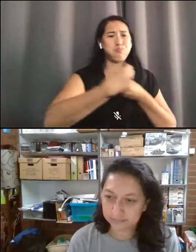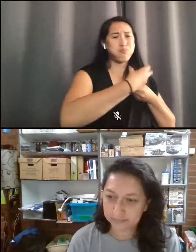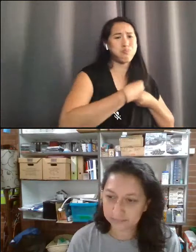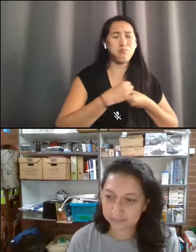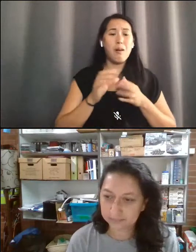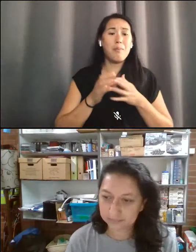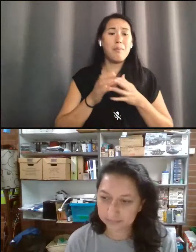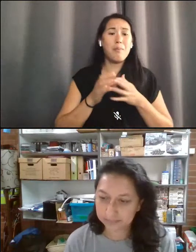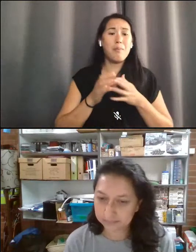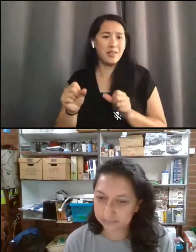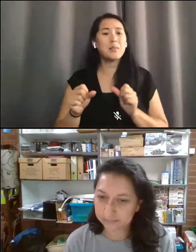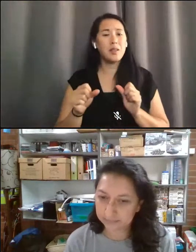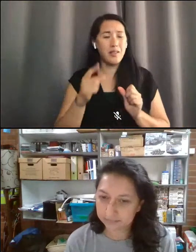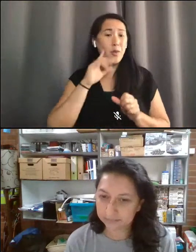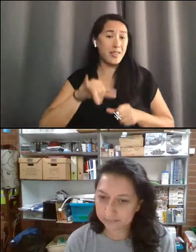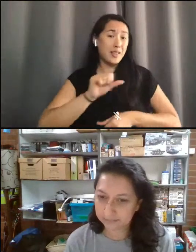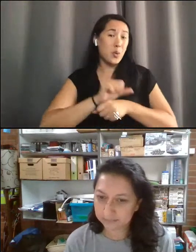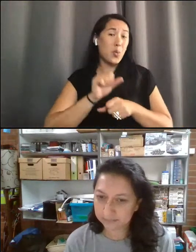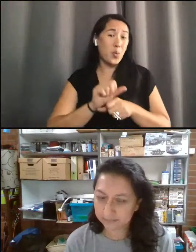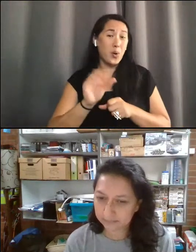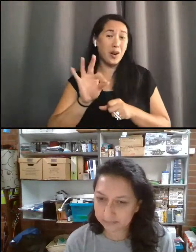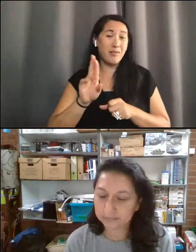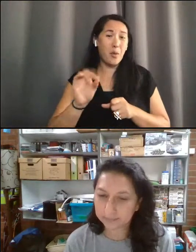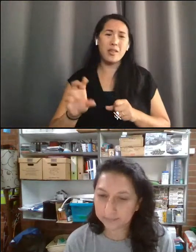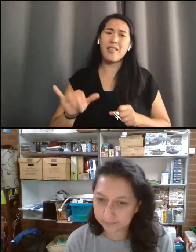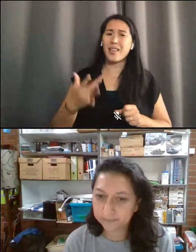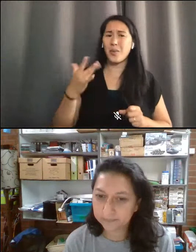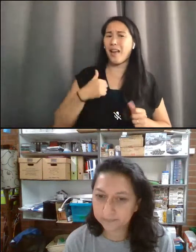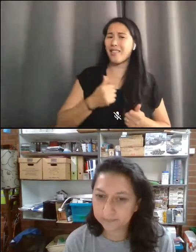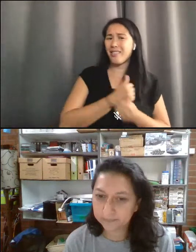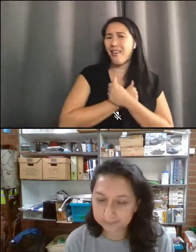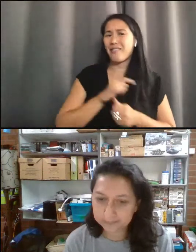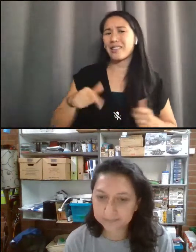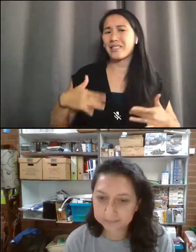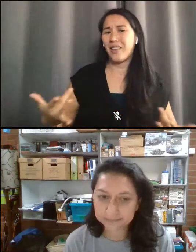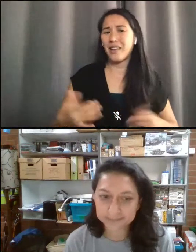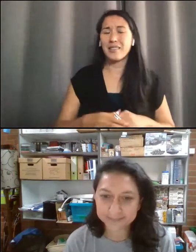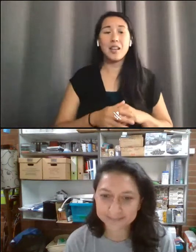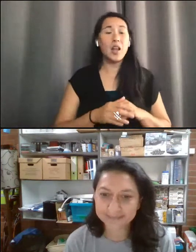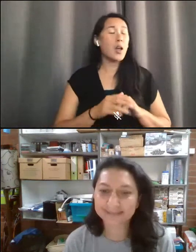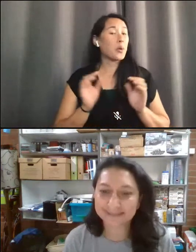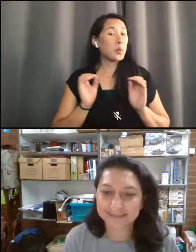workforce so this is one reason why i absolutely love this event um we as hiring because if